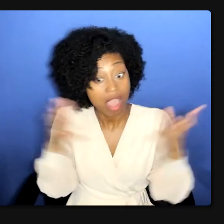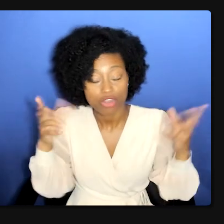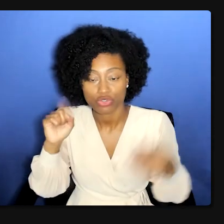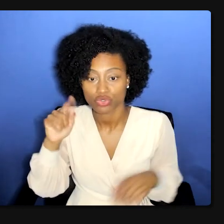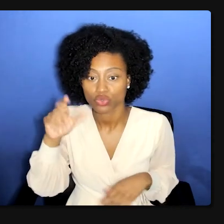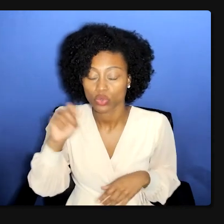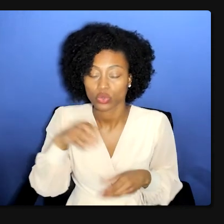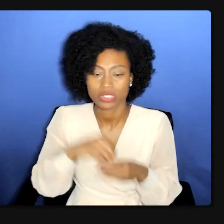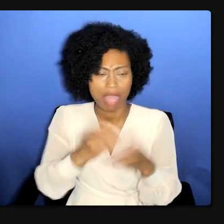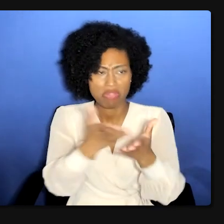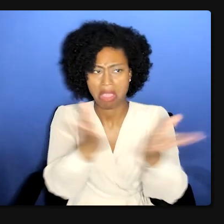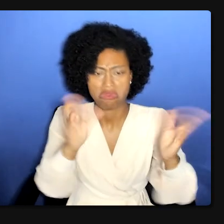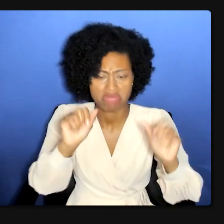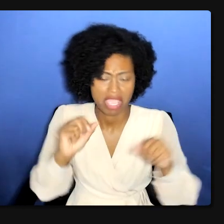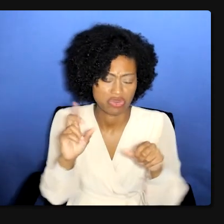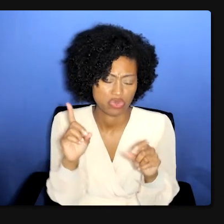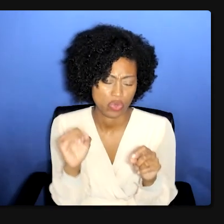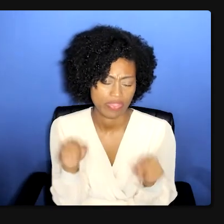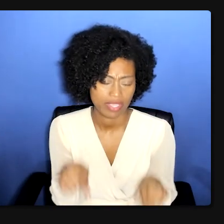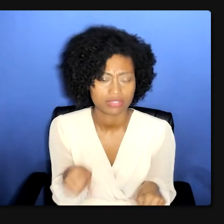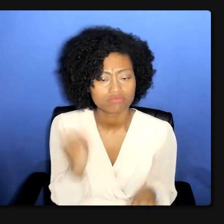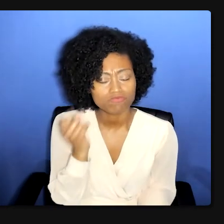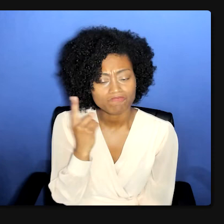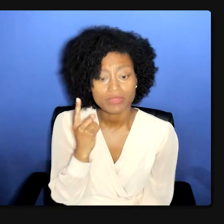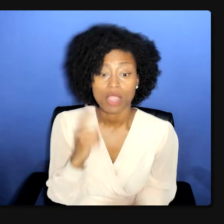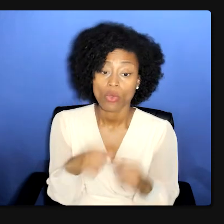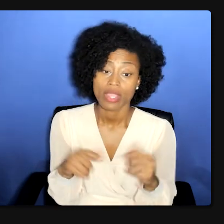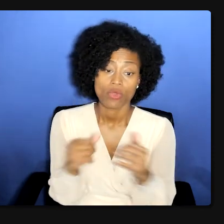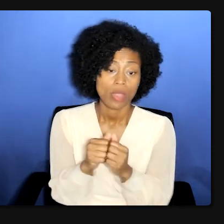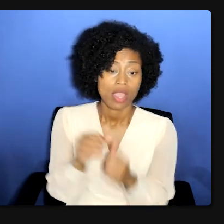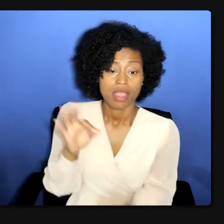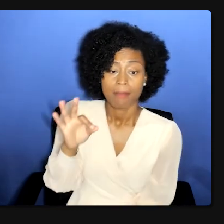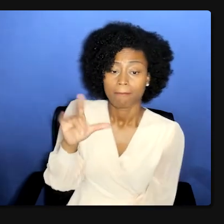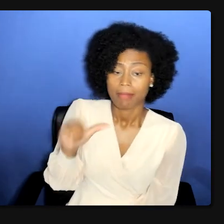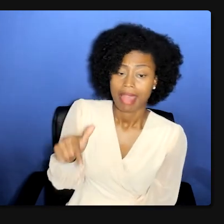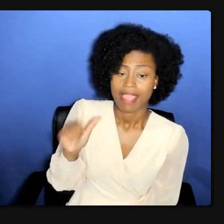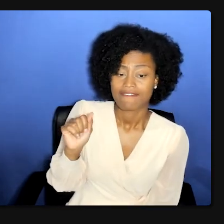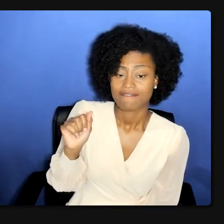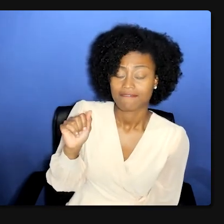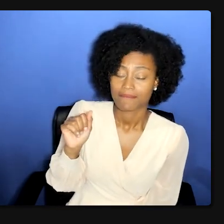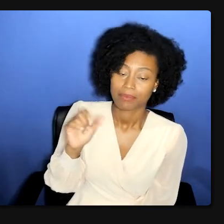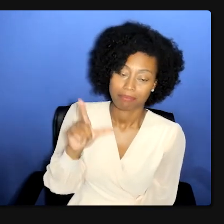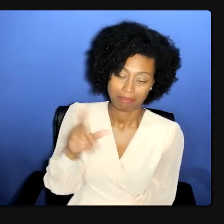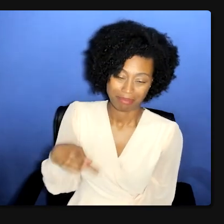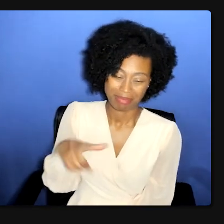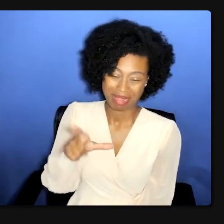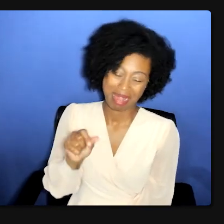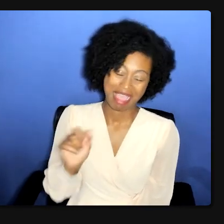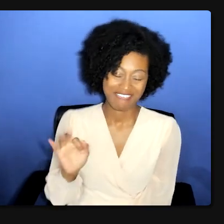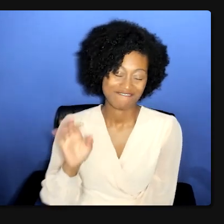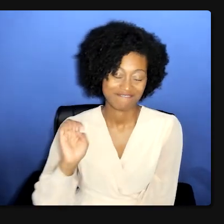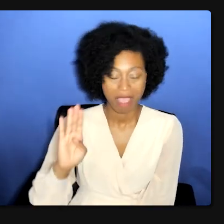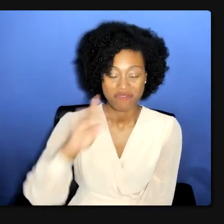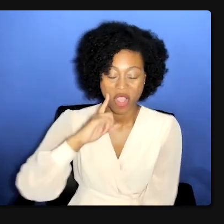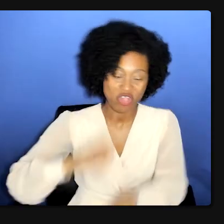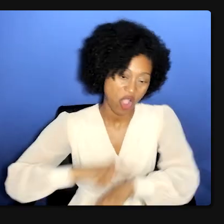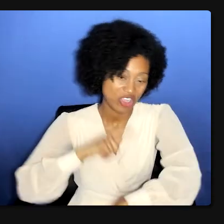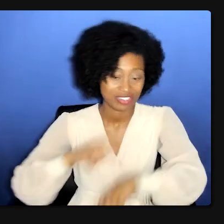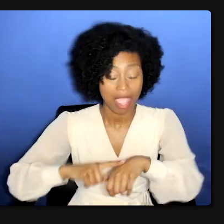out there in the marketplace to do this. We, you know, have been working with PlayFab for a long time. And for our needs,